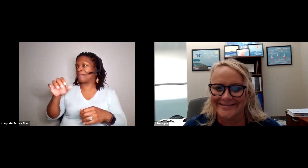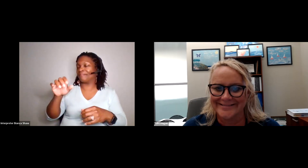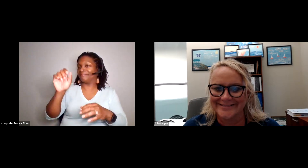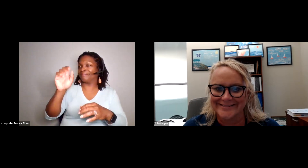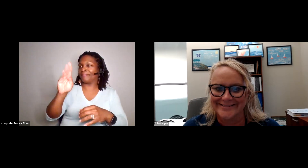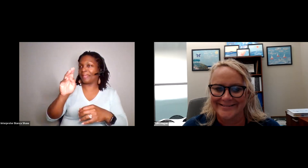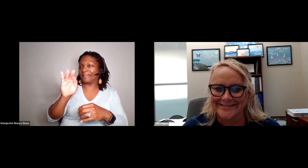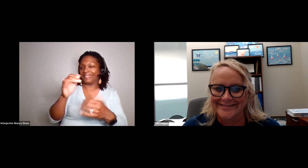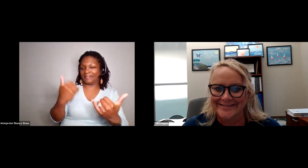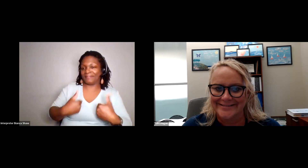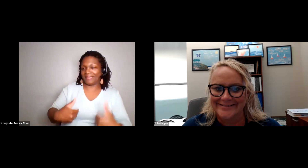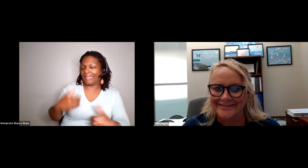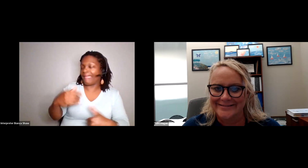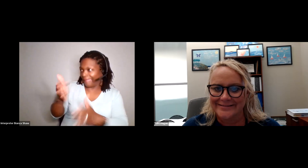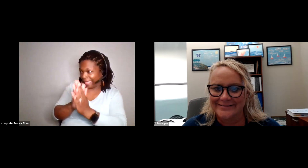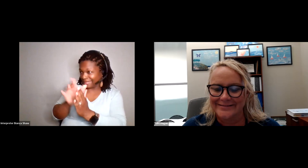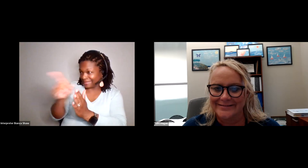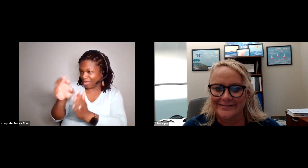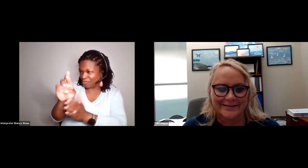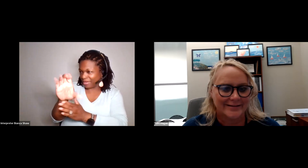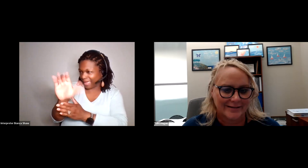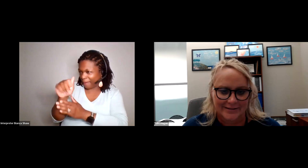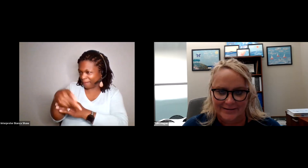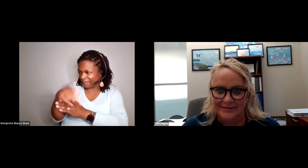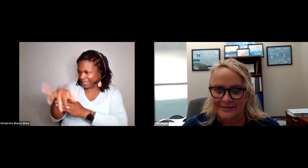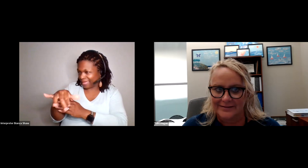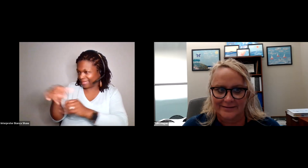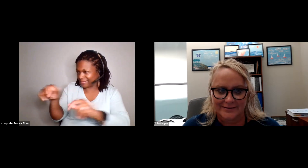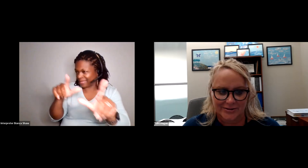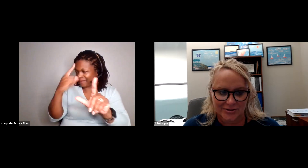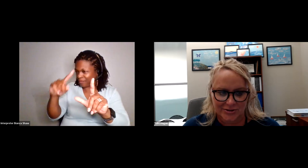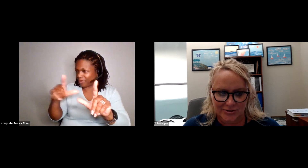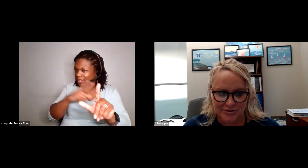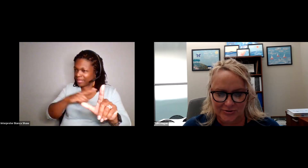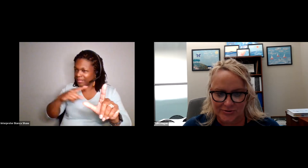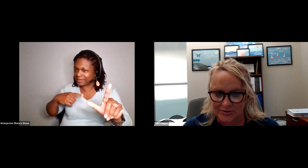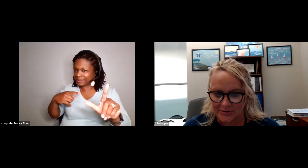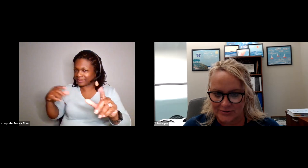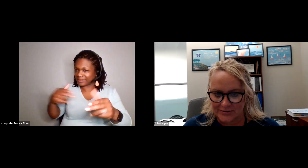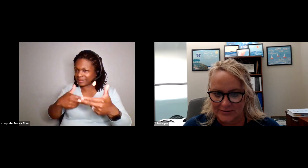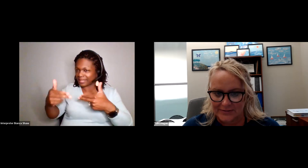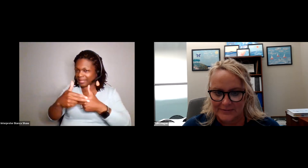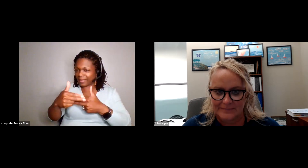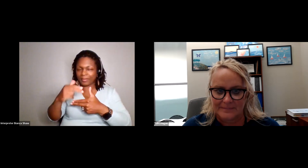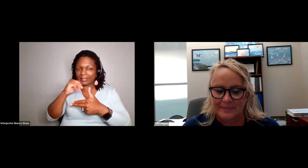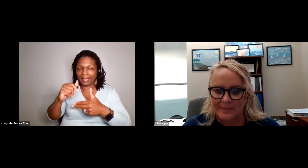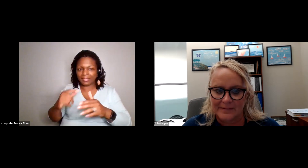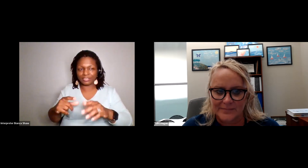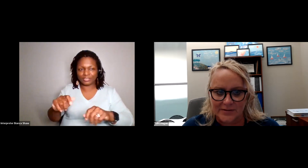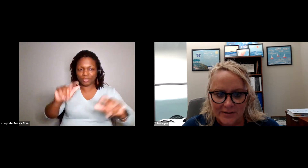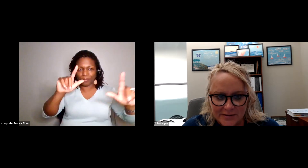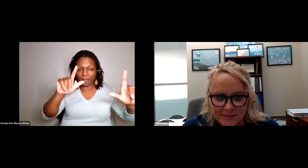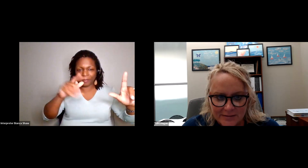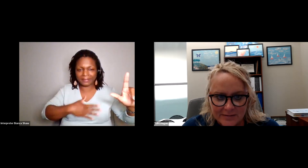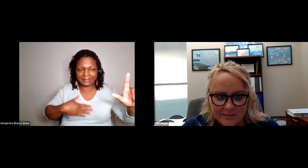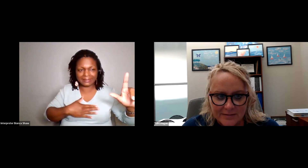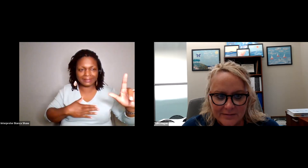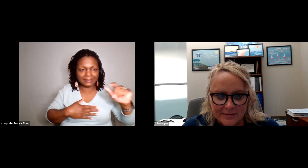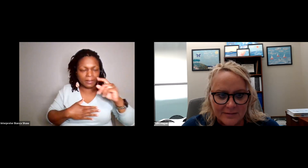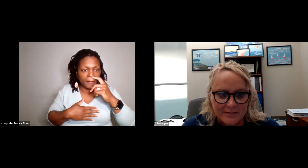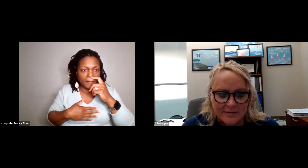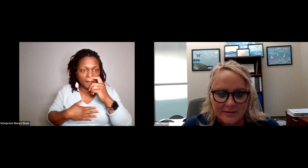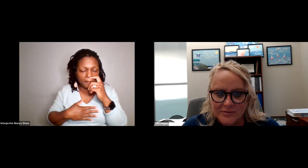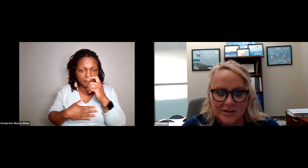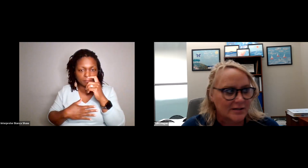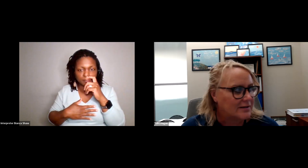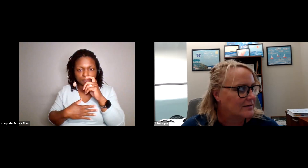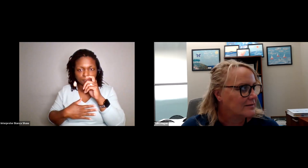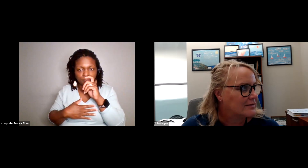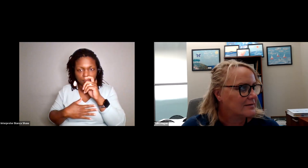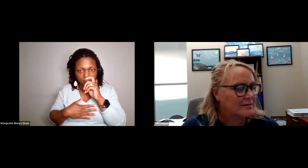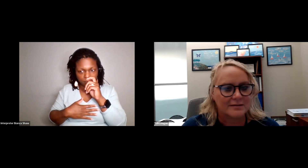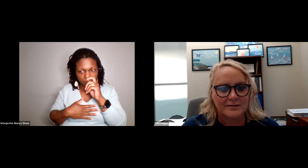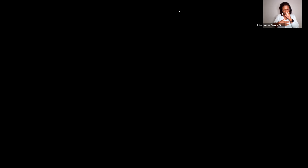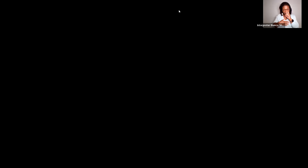But you could show the recap slide for the legislative, i'm sorry try again.